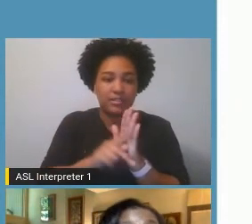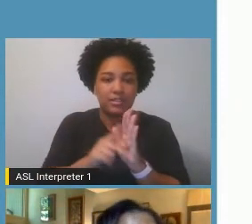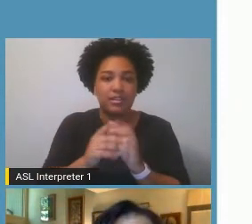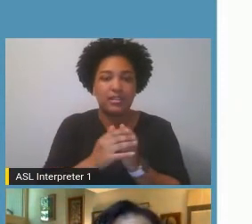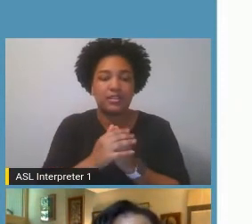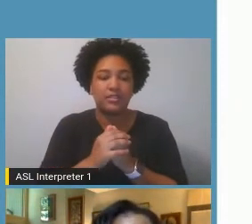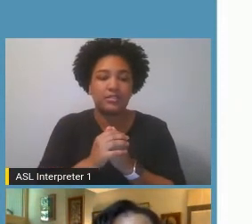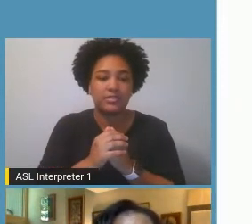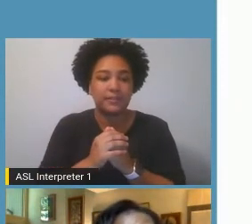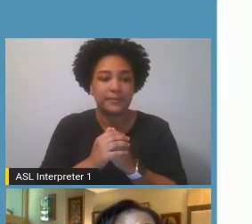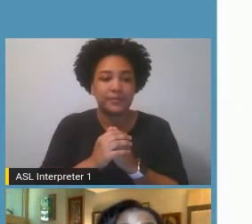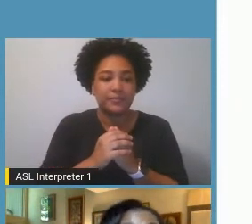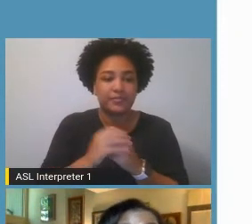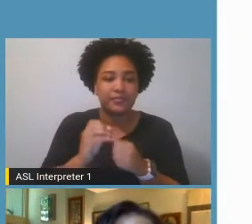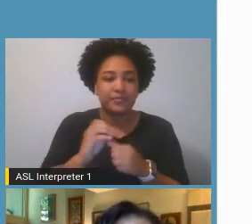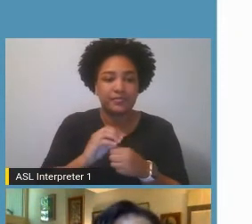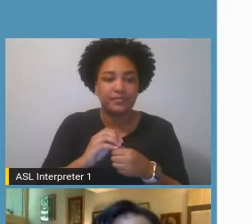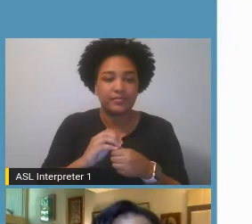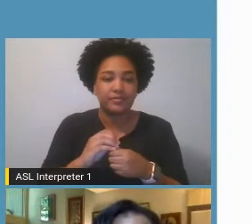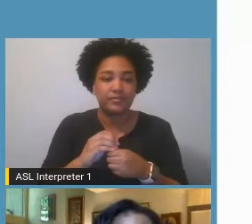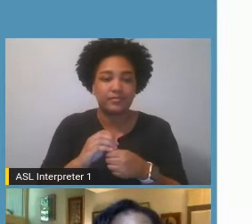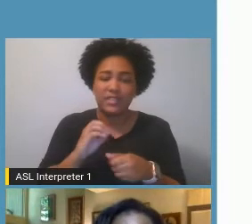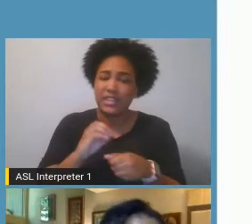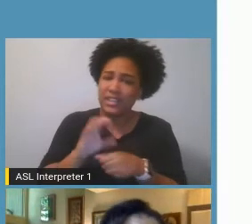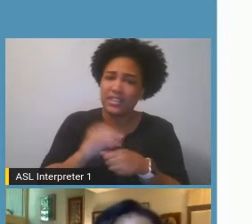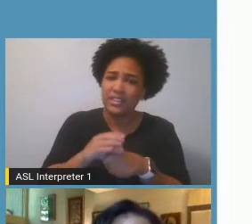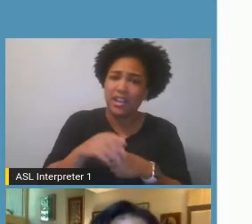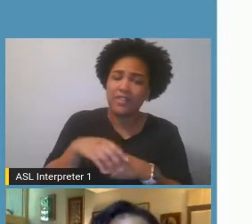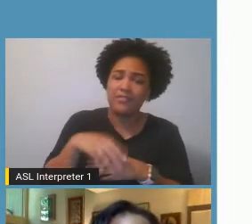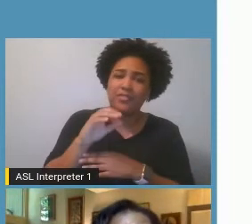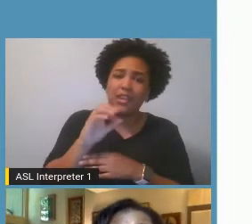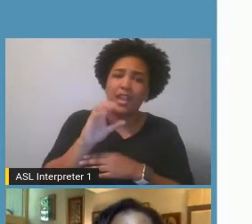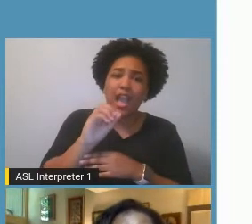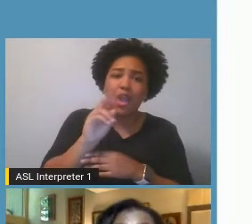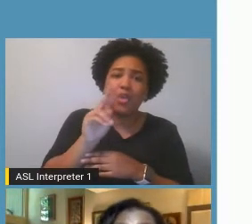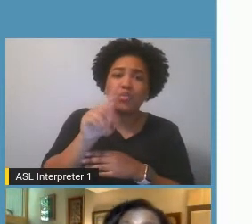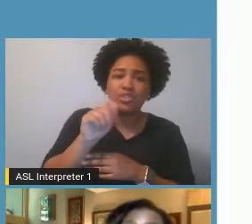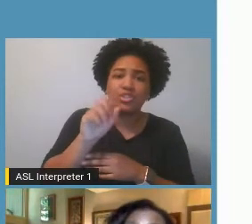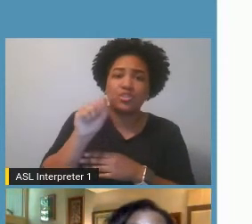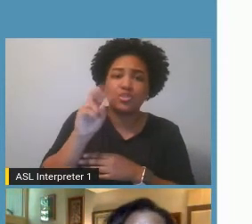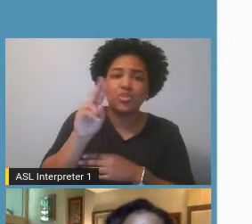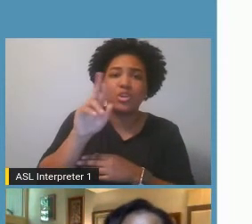outsourcing, or hybrid approach? if you are going to use a vendor if you think about that in cost